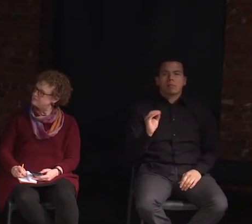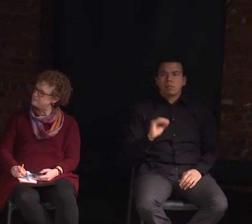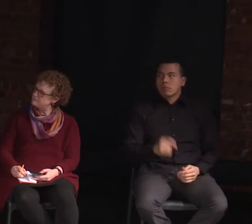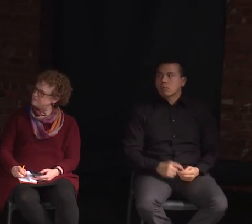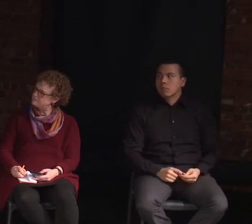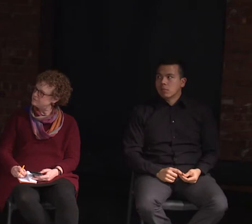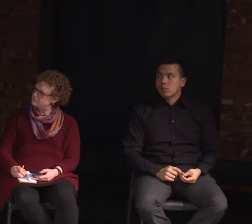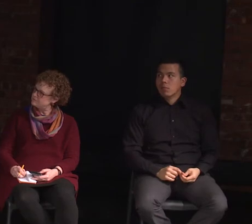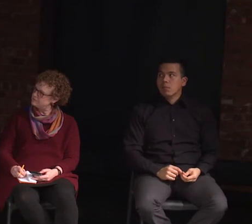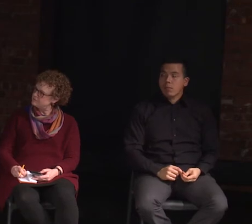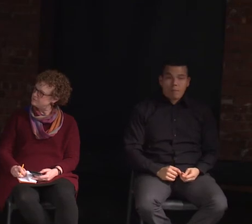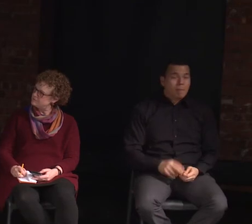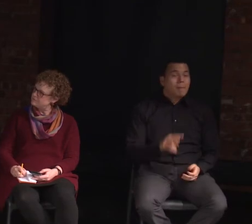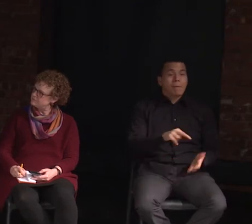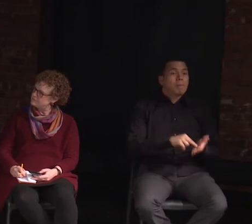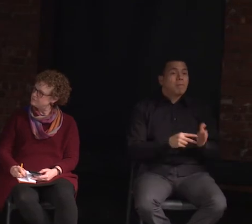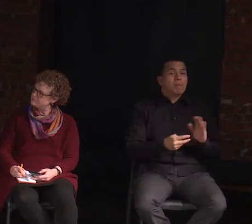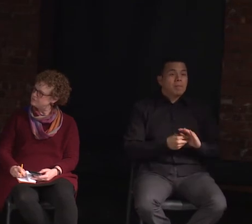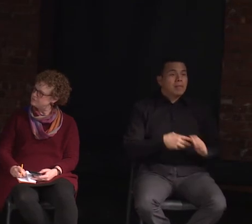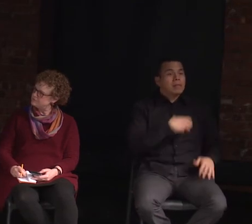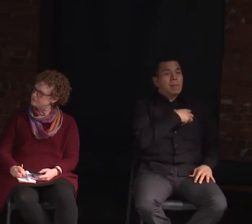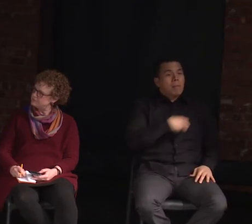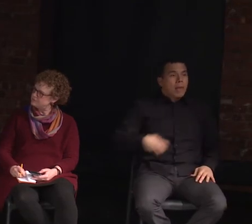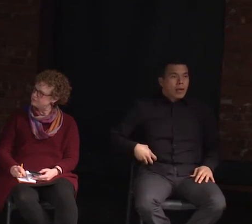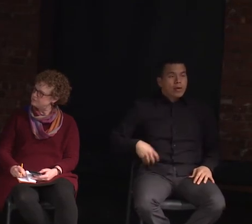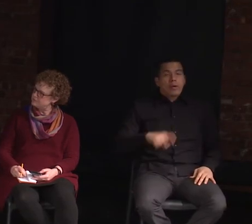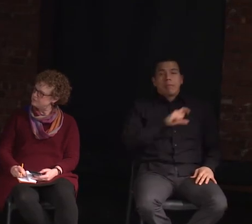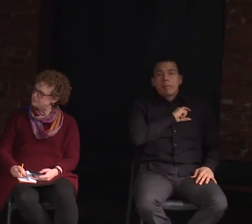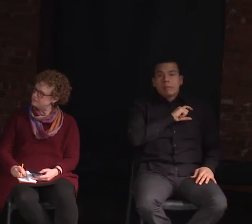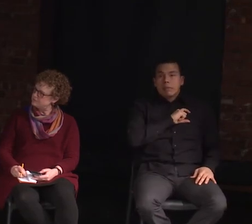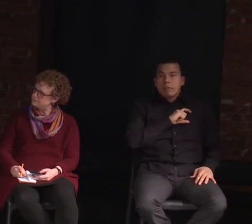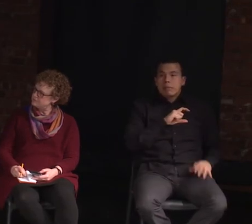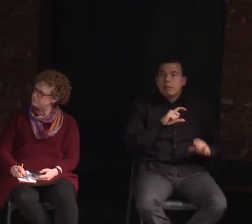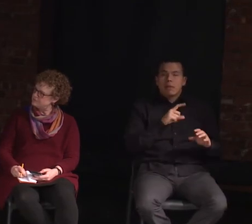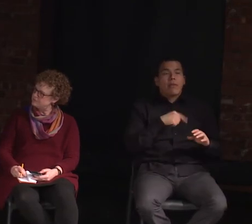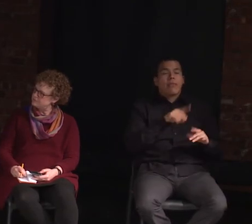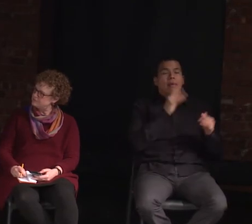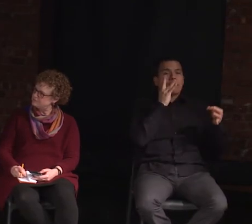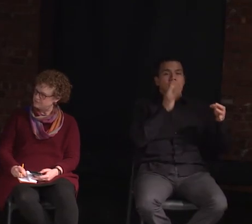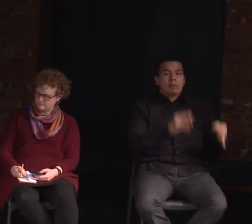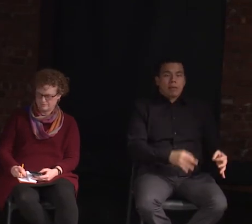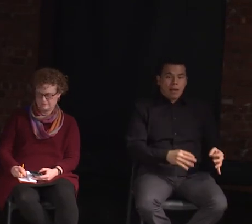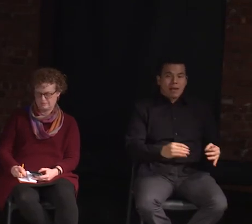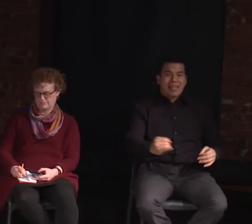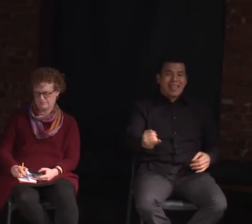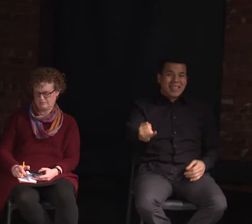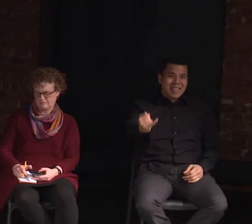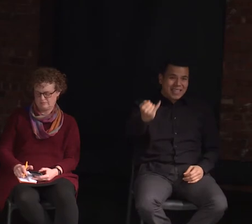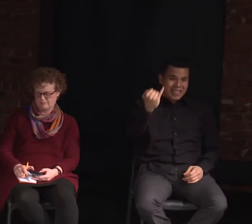me, but the mayor and the police department have made the decision that unless legally